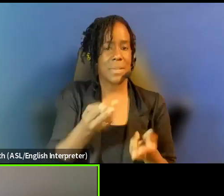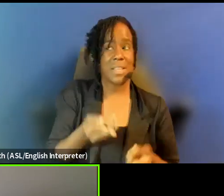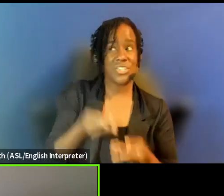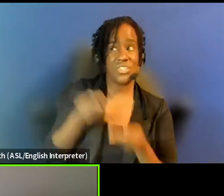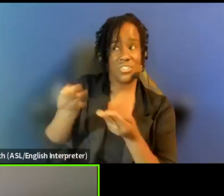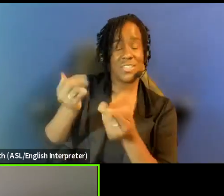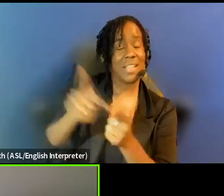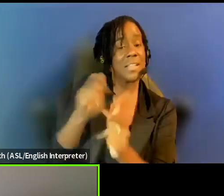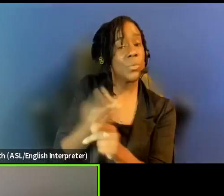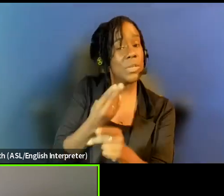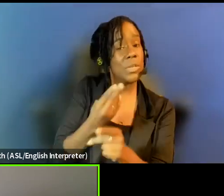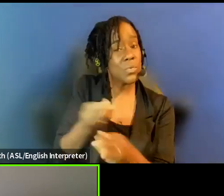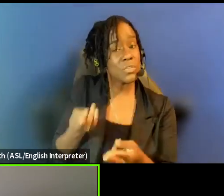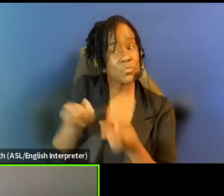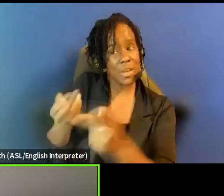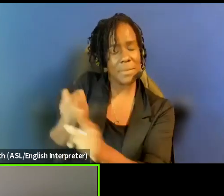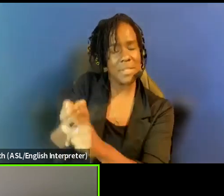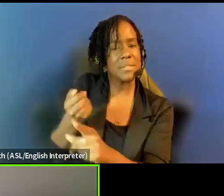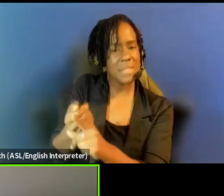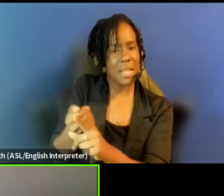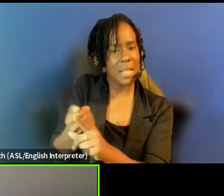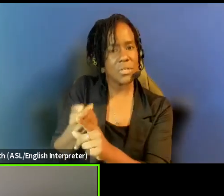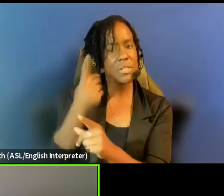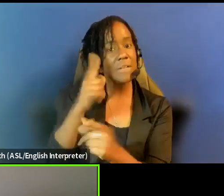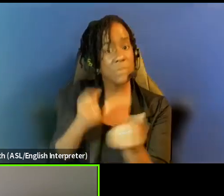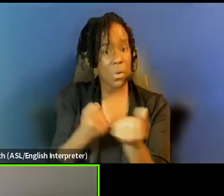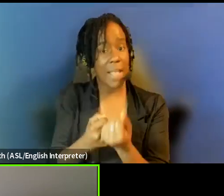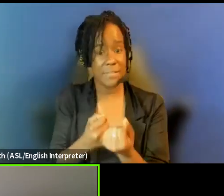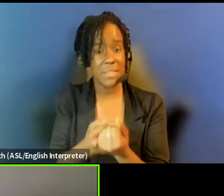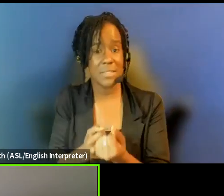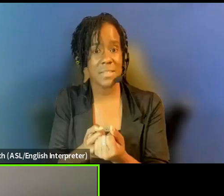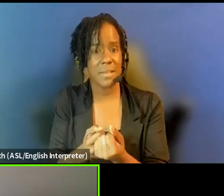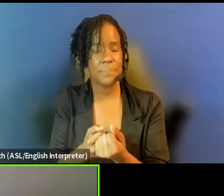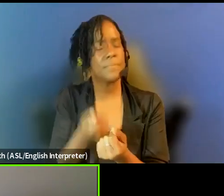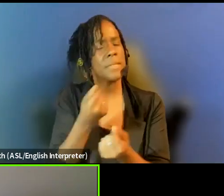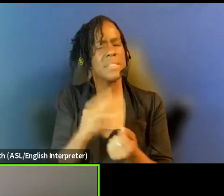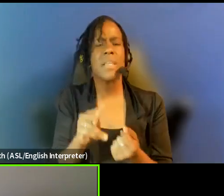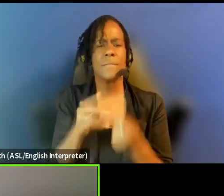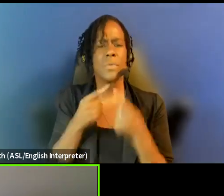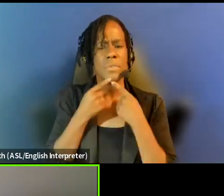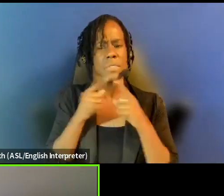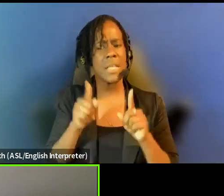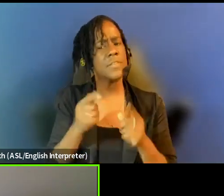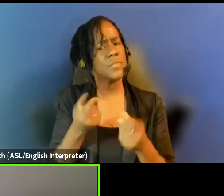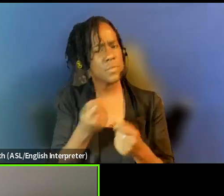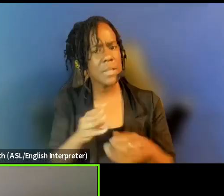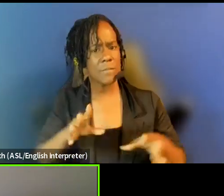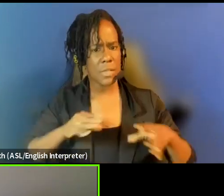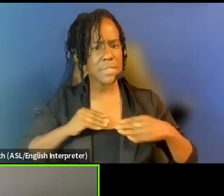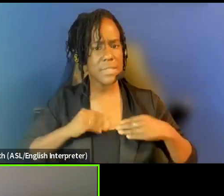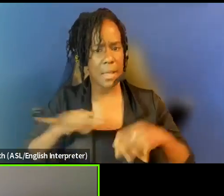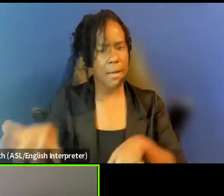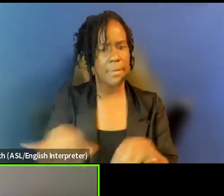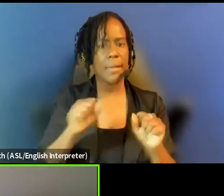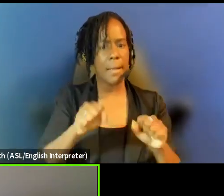community. Community services boards. So we have been doing a lot of work in that area with the development